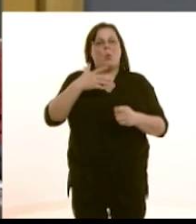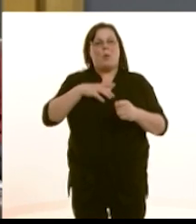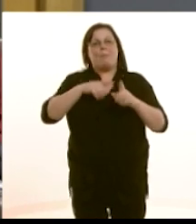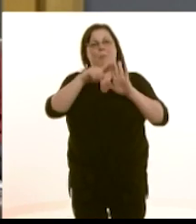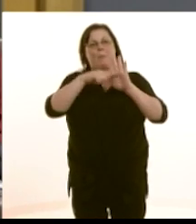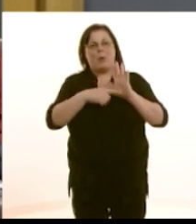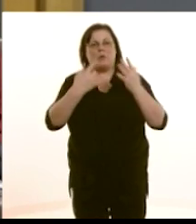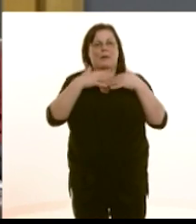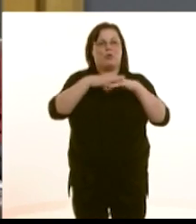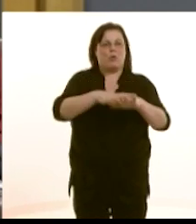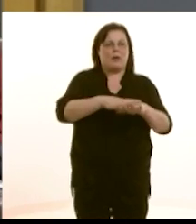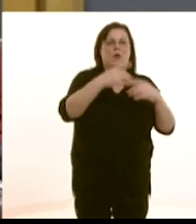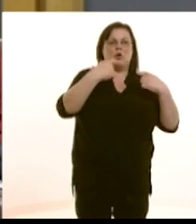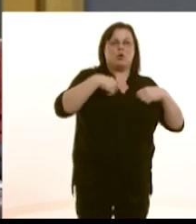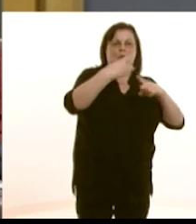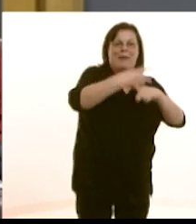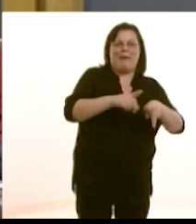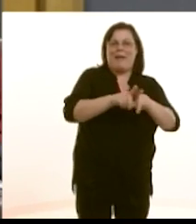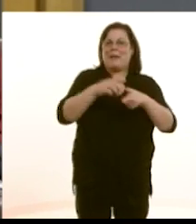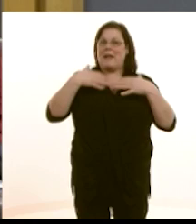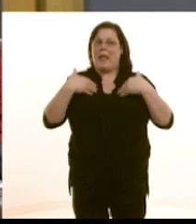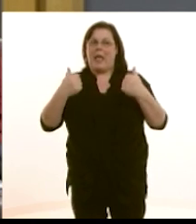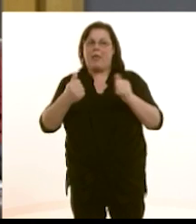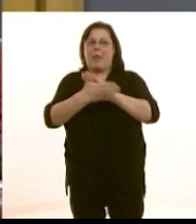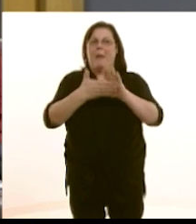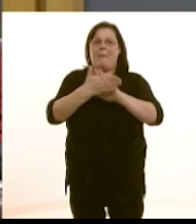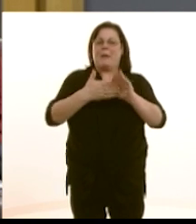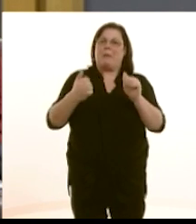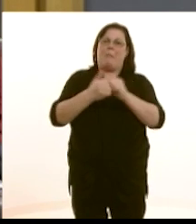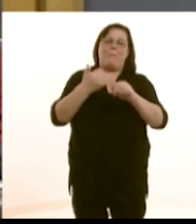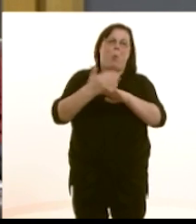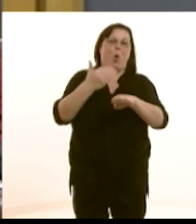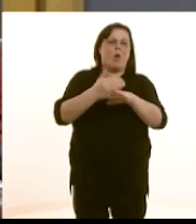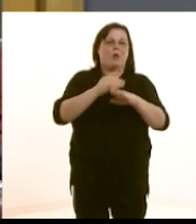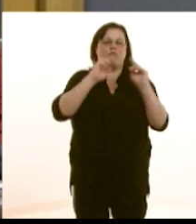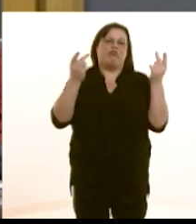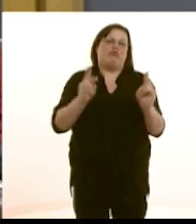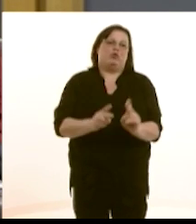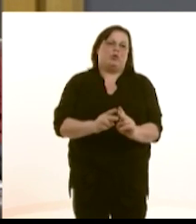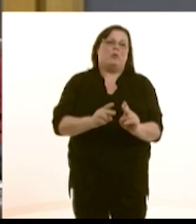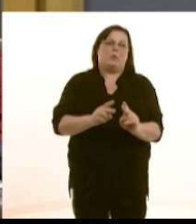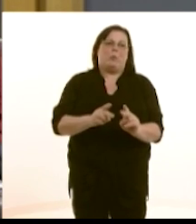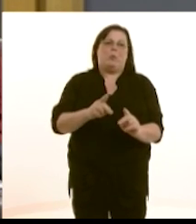health and social care will deal with the bureaucratic nightmare that Dr Roop has highlighted.